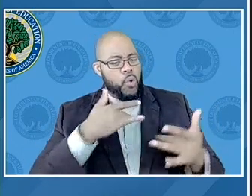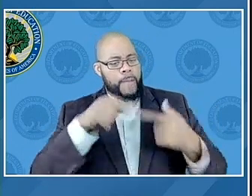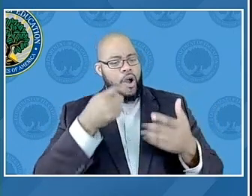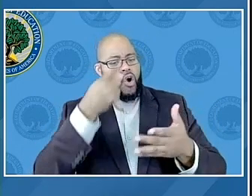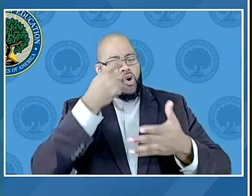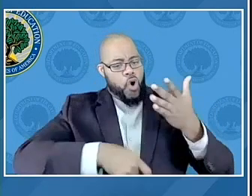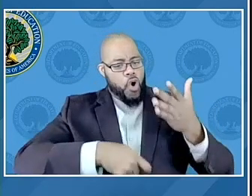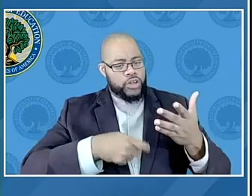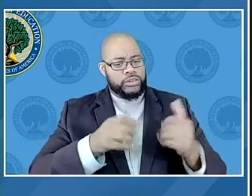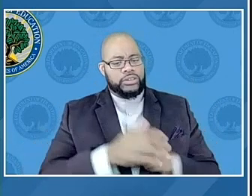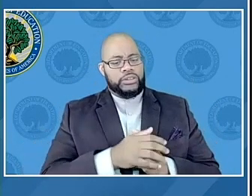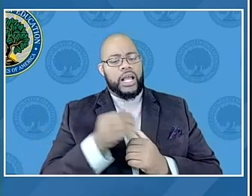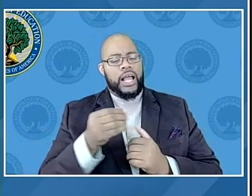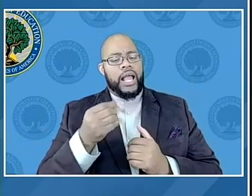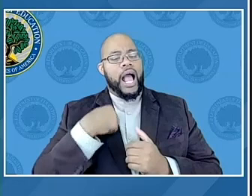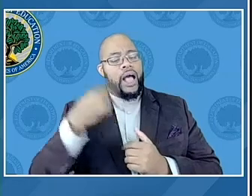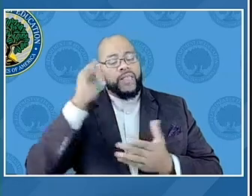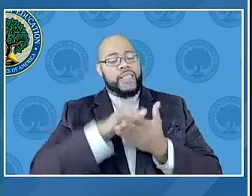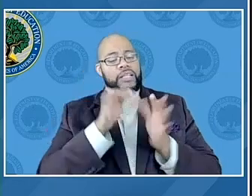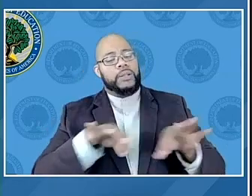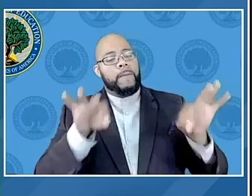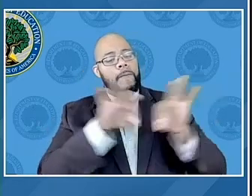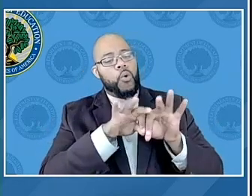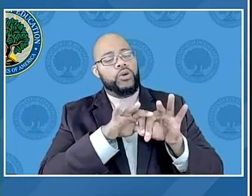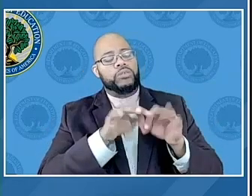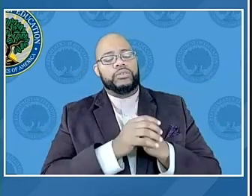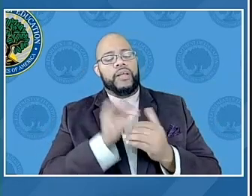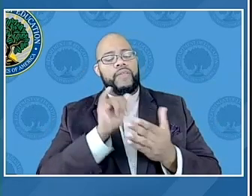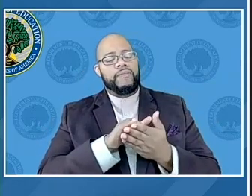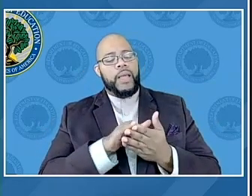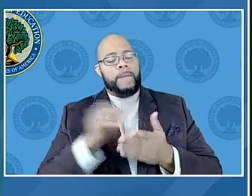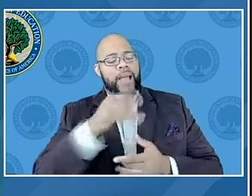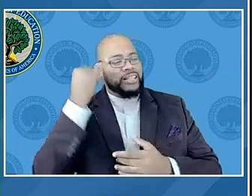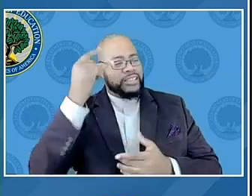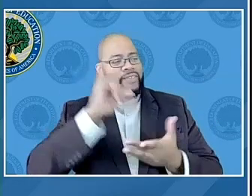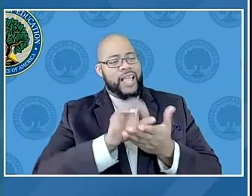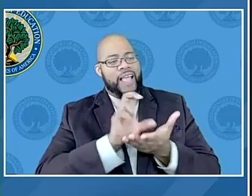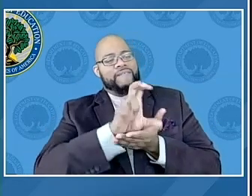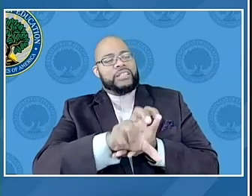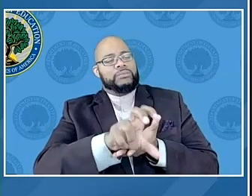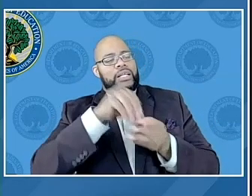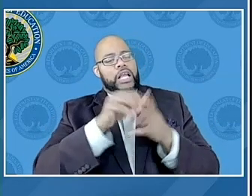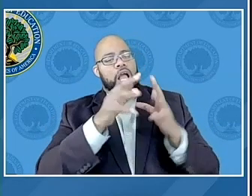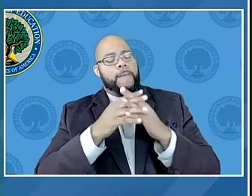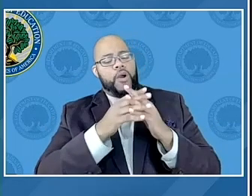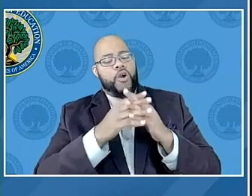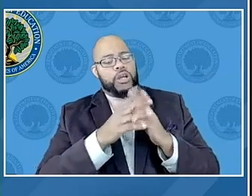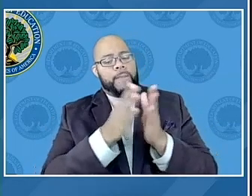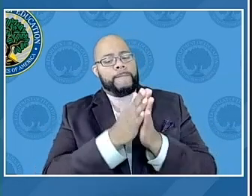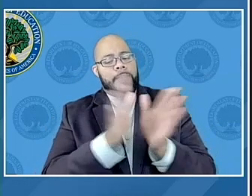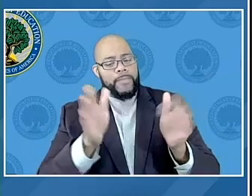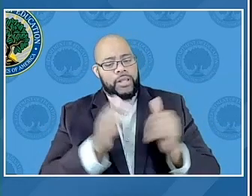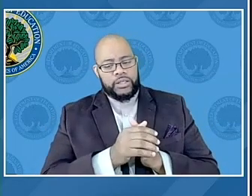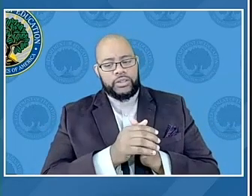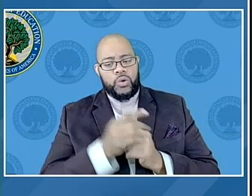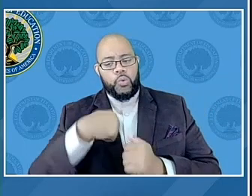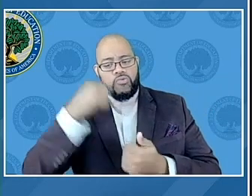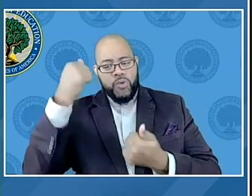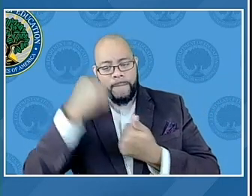And I do think it's important to kind of- back to this idea of investing in the American public that we remember the